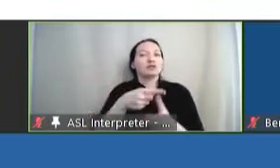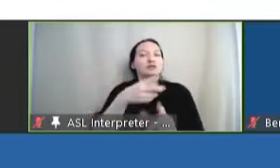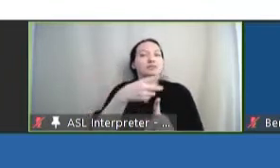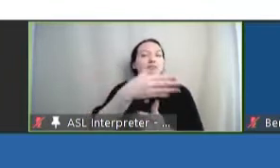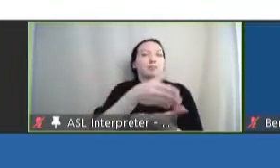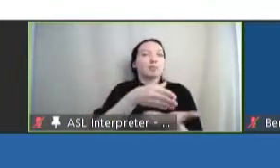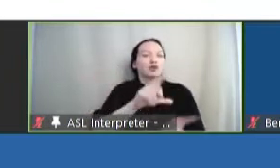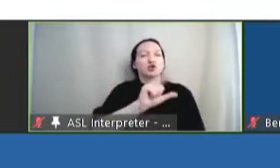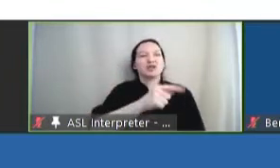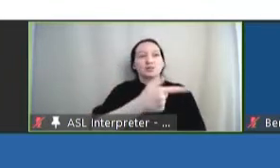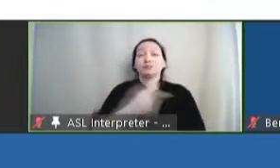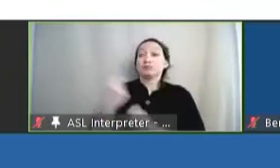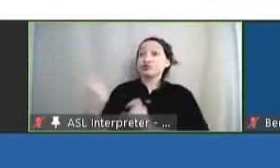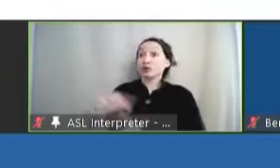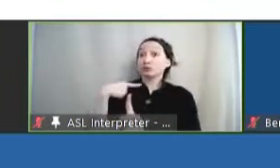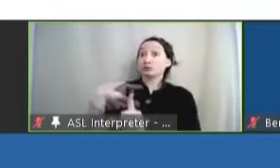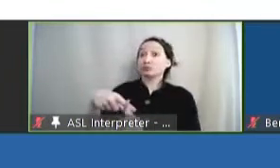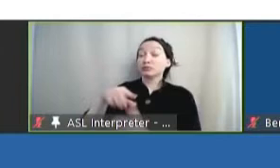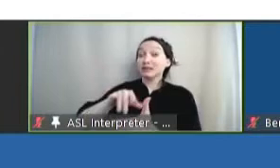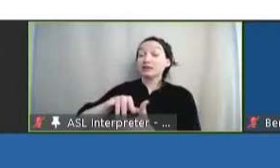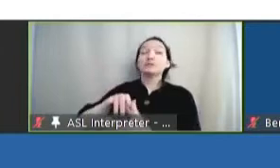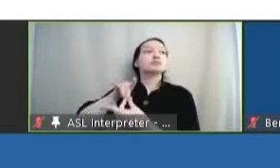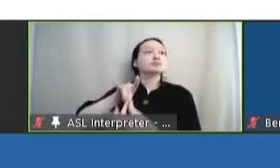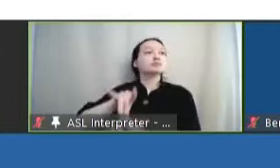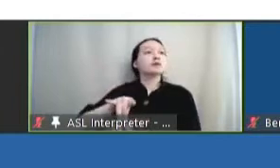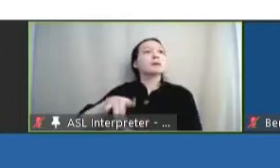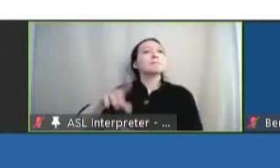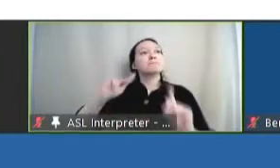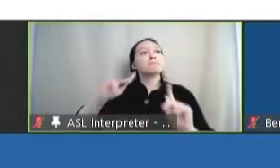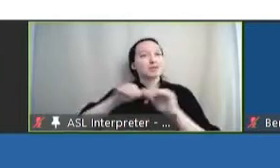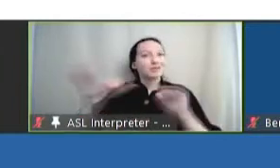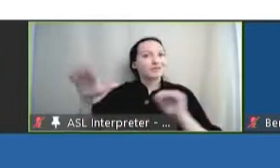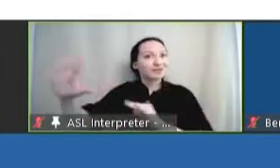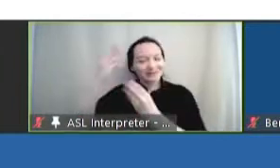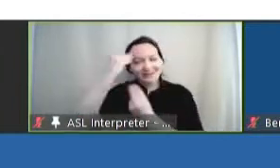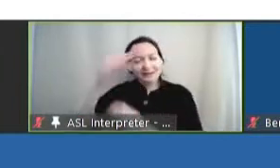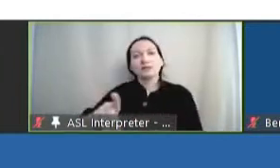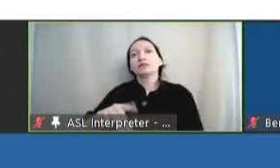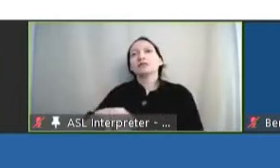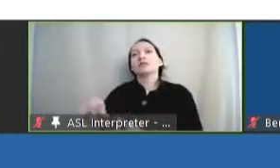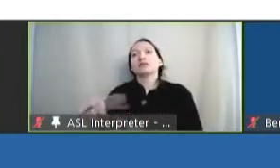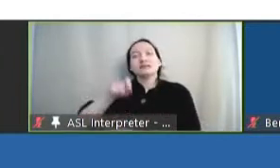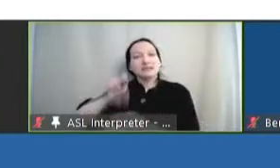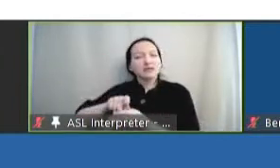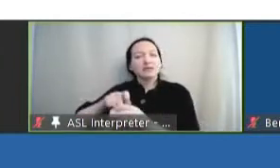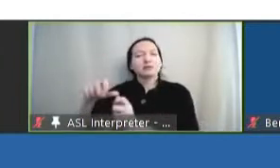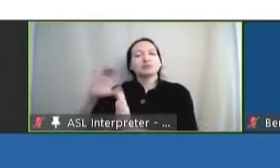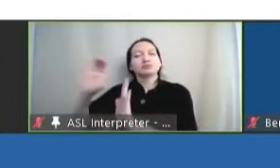The strength of our study includes person-level data on demographics and clinical features, unlike